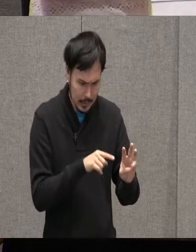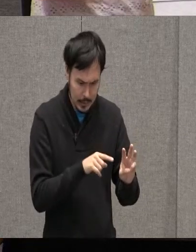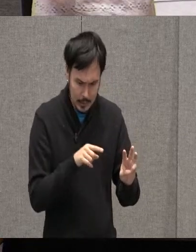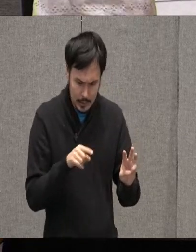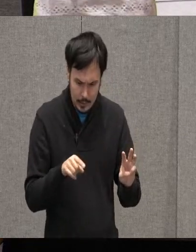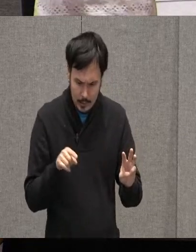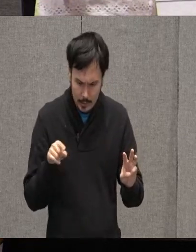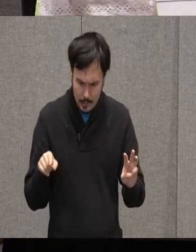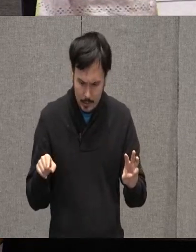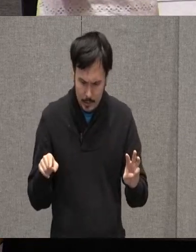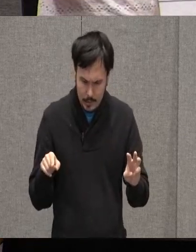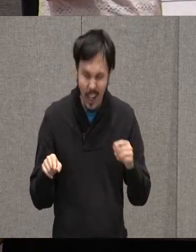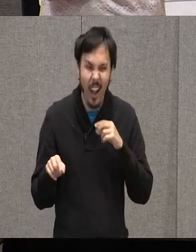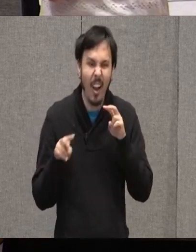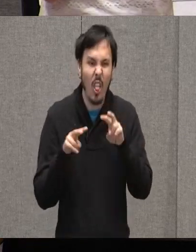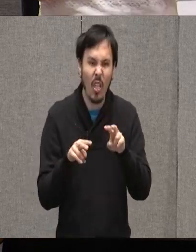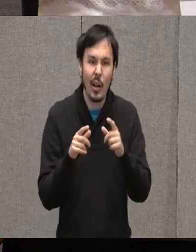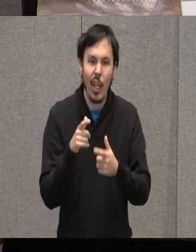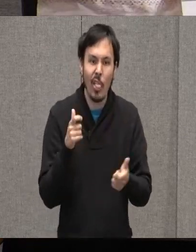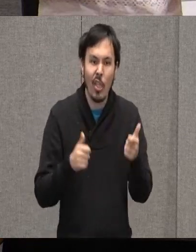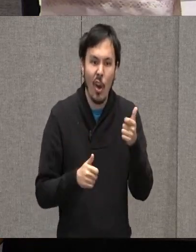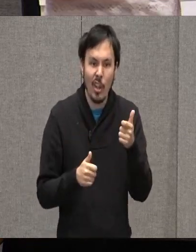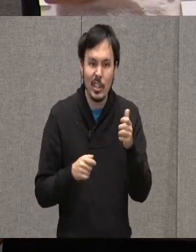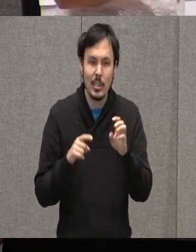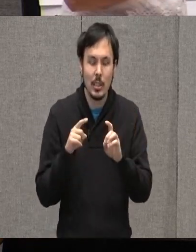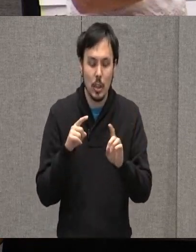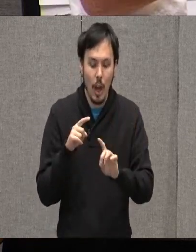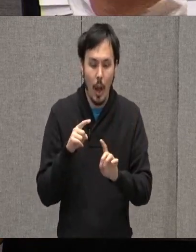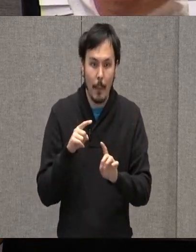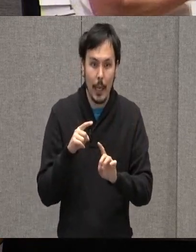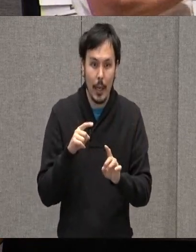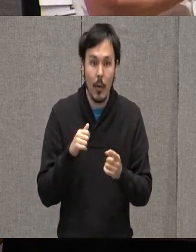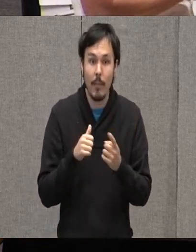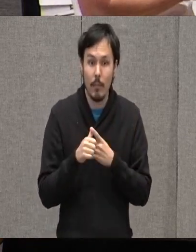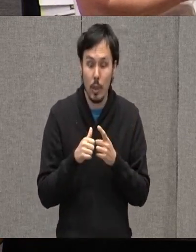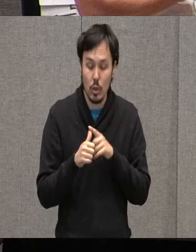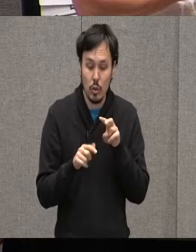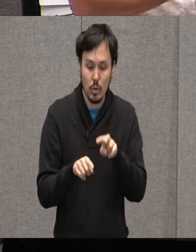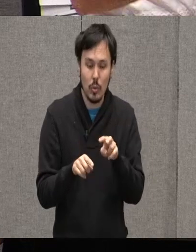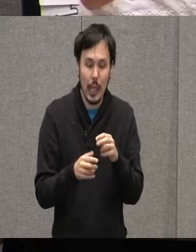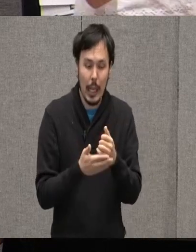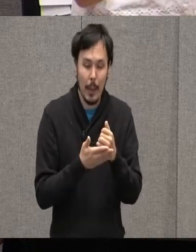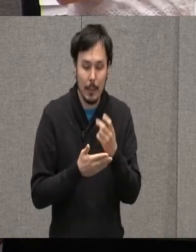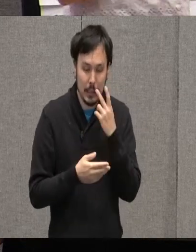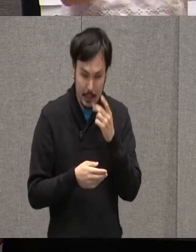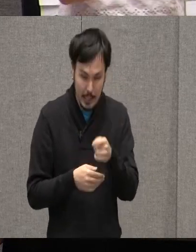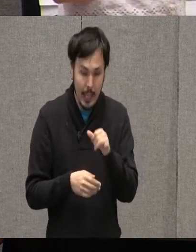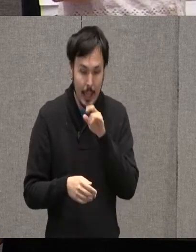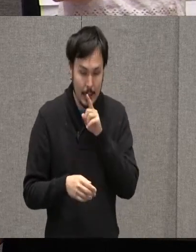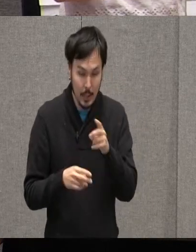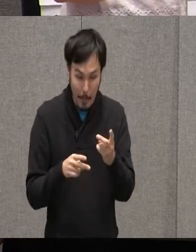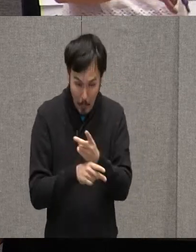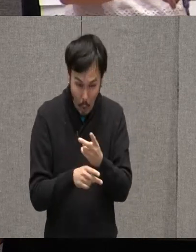I always look at the largest denominator, so that will help me to see if it's a multiple of the other two.